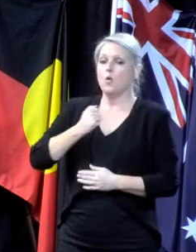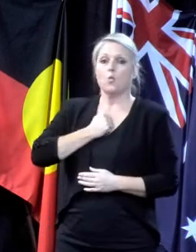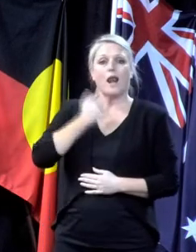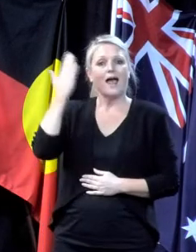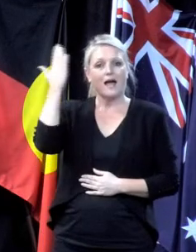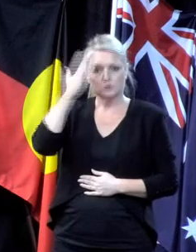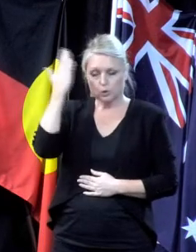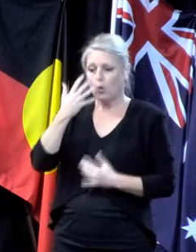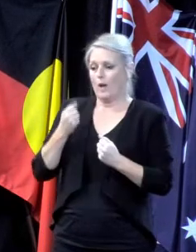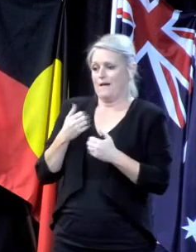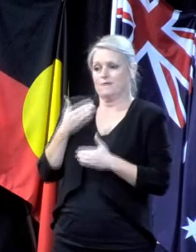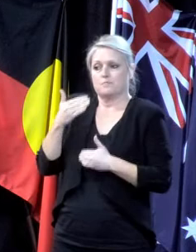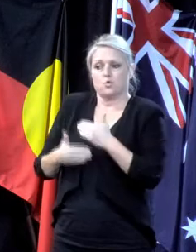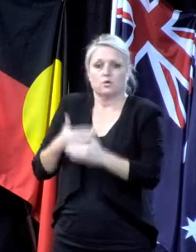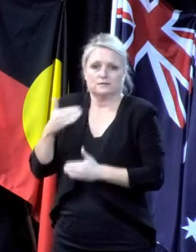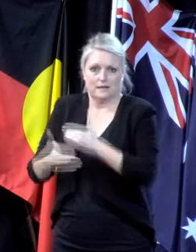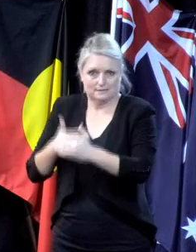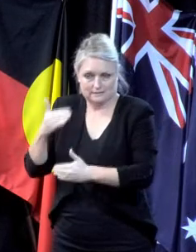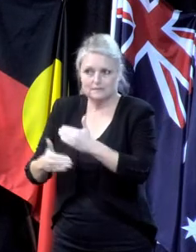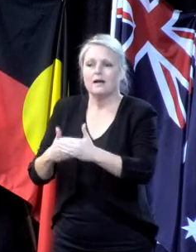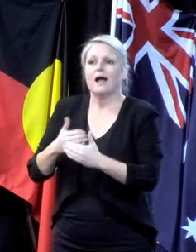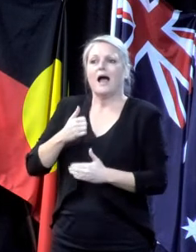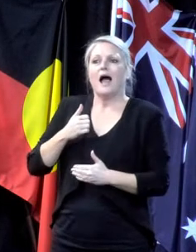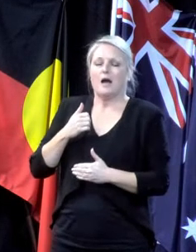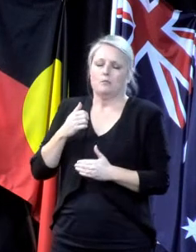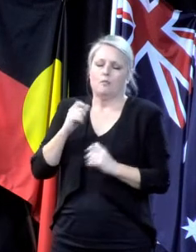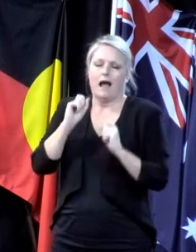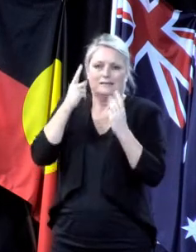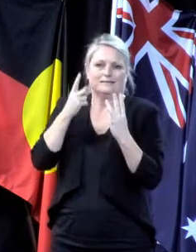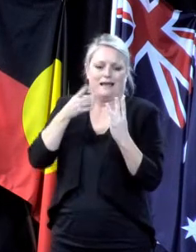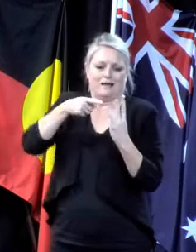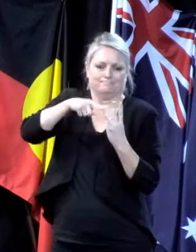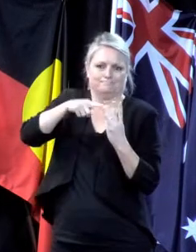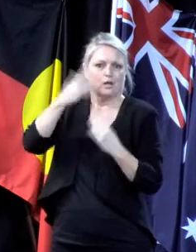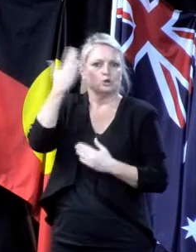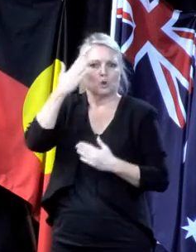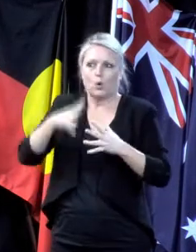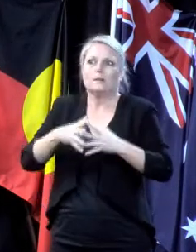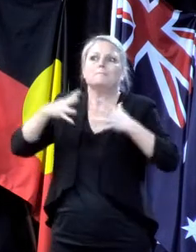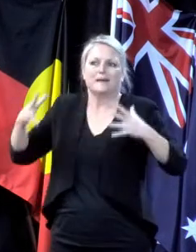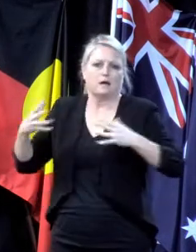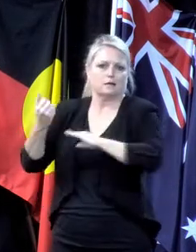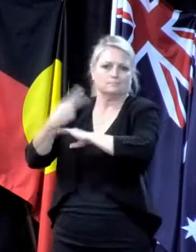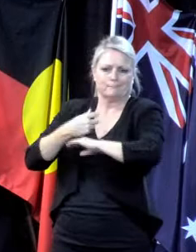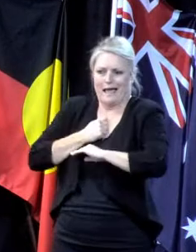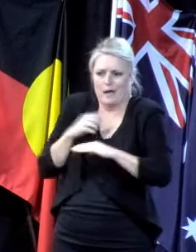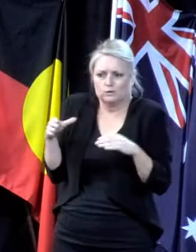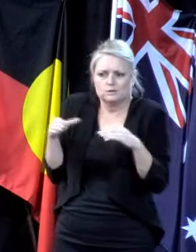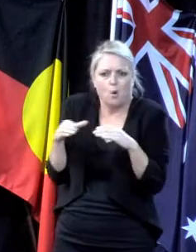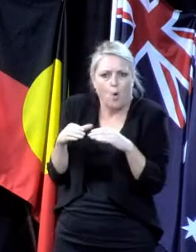Thuringowa’s such a larger school than us, but we too, go through the process of what was recorded by Loren.